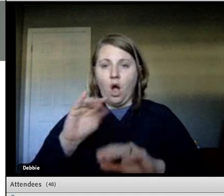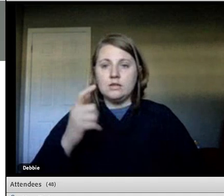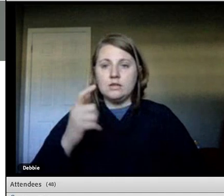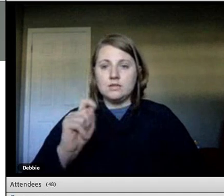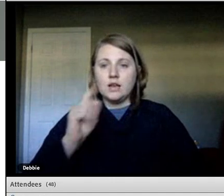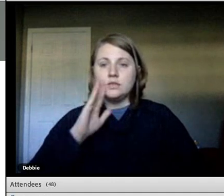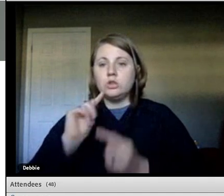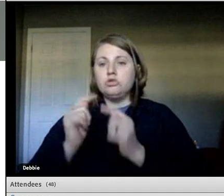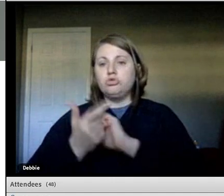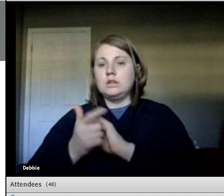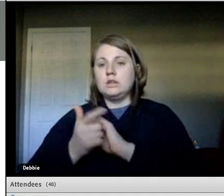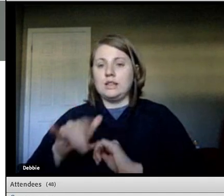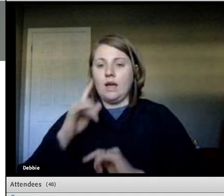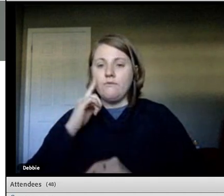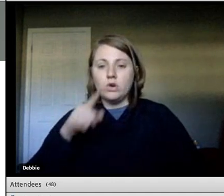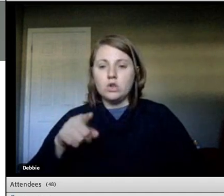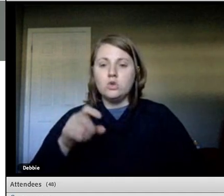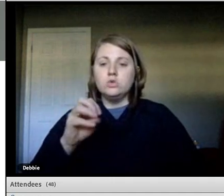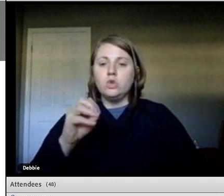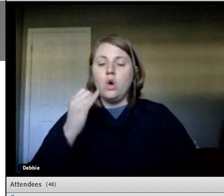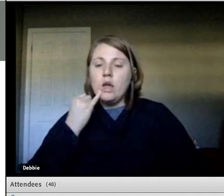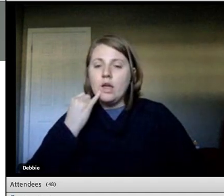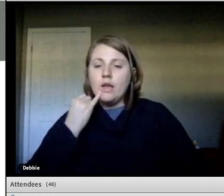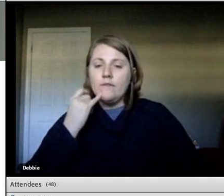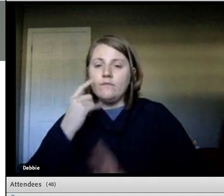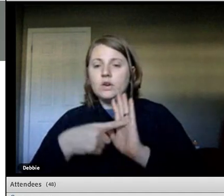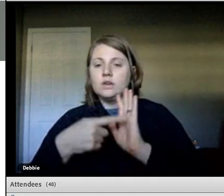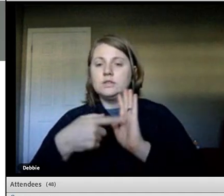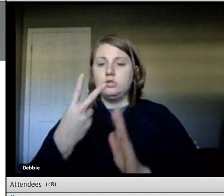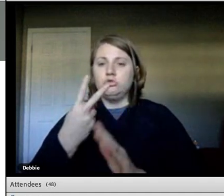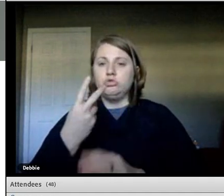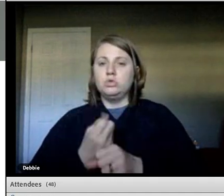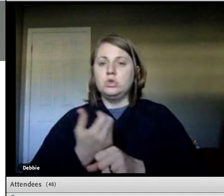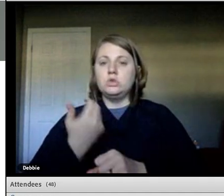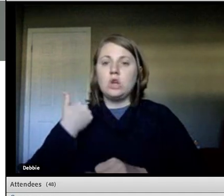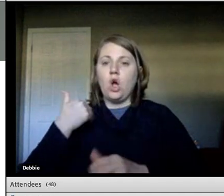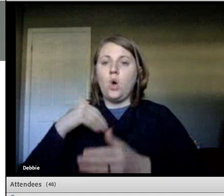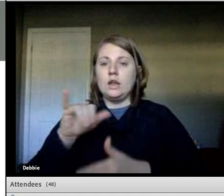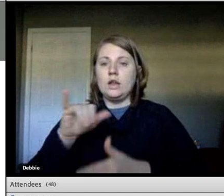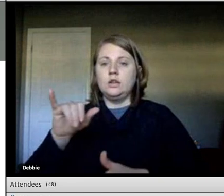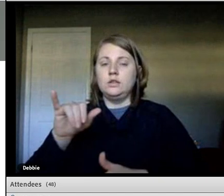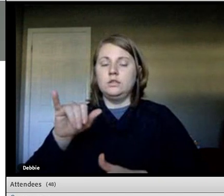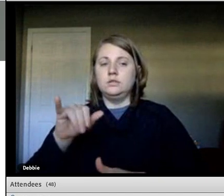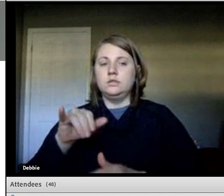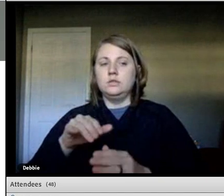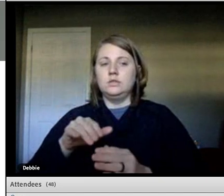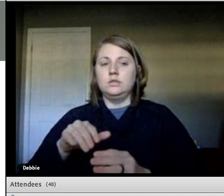so for example, 2 years ago we were in Japan, and I would walk into restaurants, and they have the little picture,